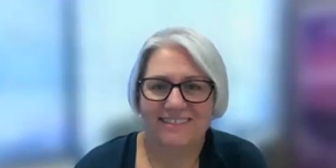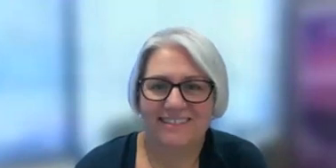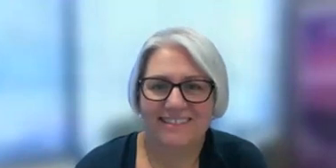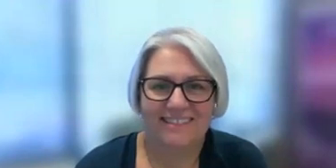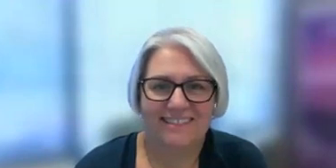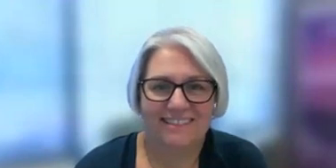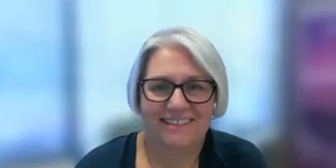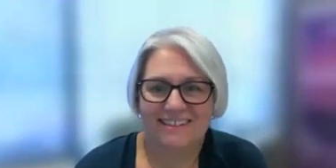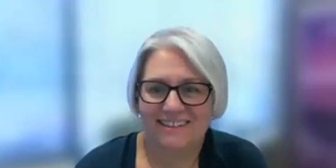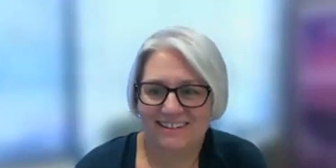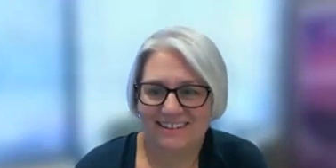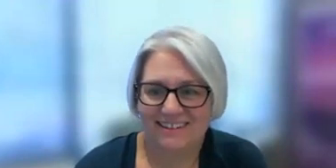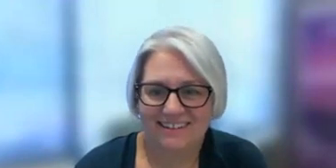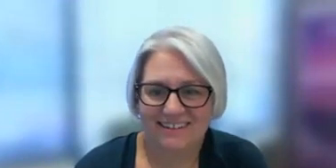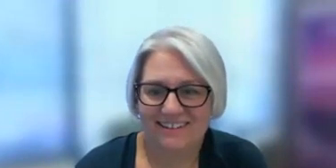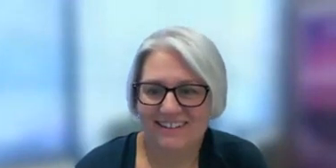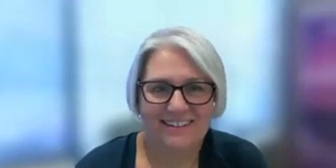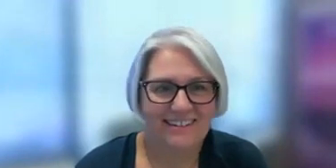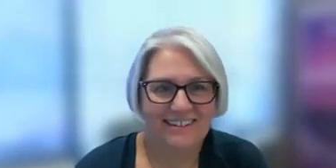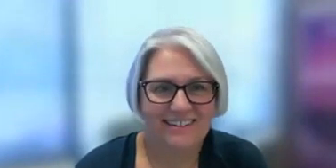very excited for your presentation. The floor is yours.